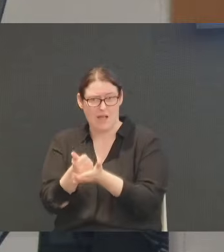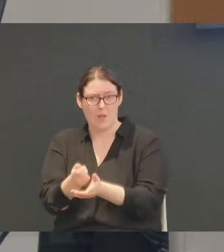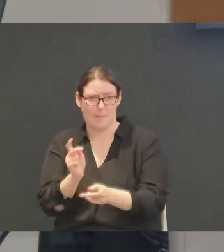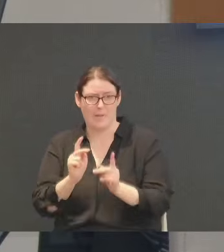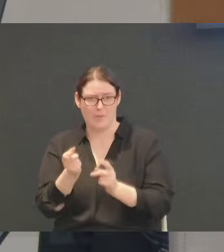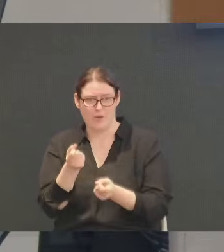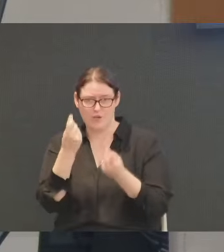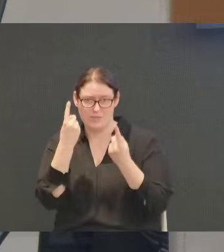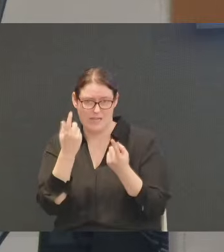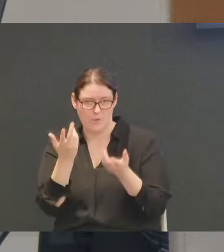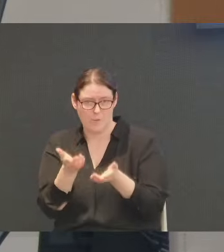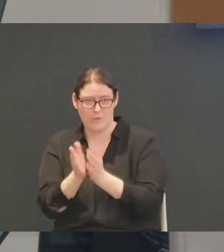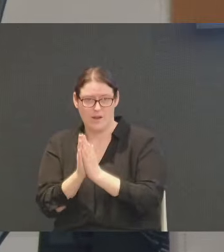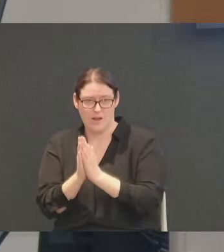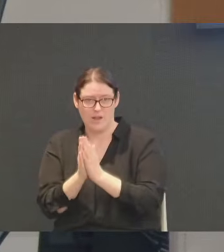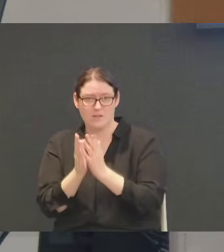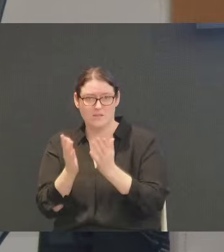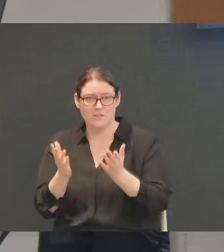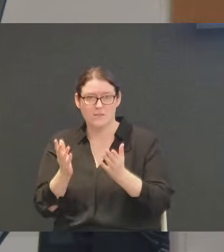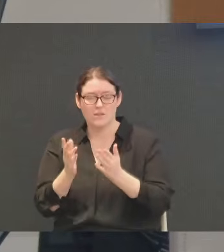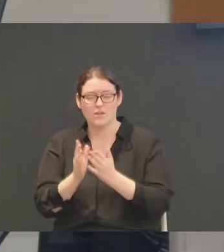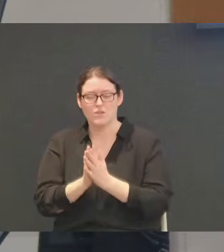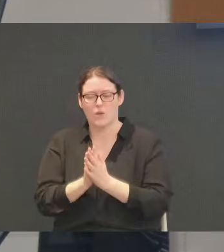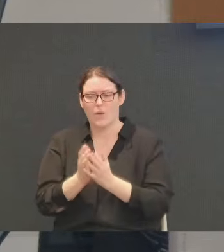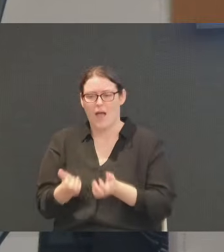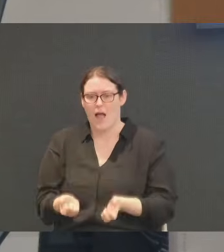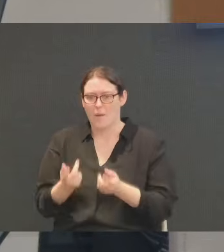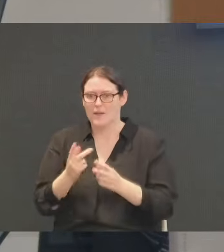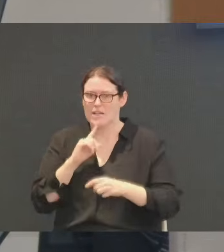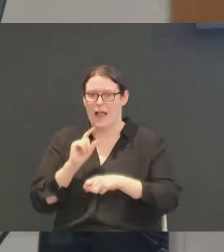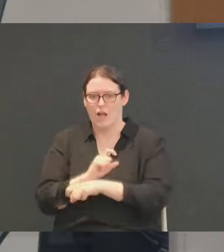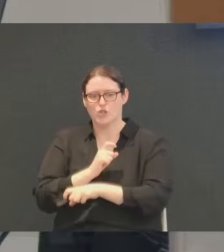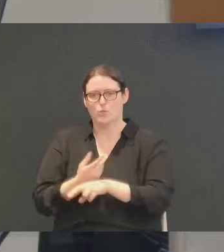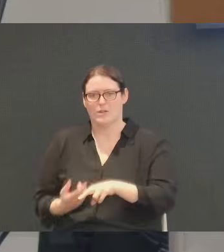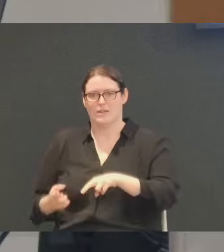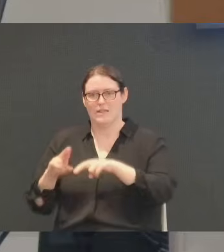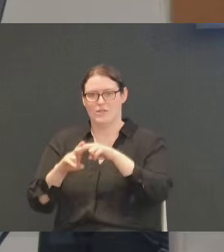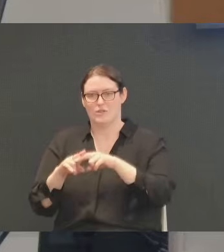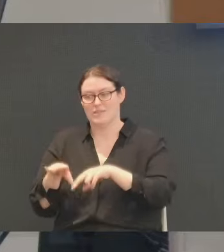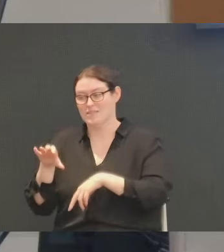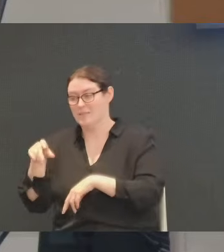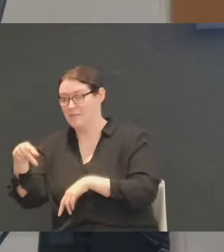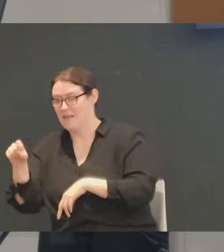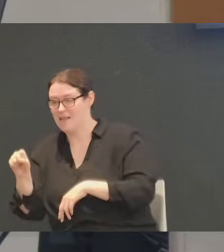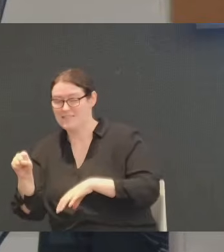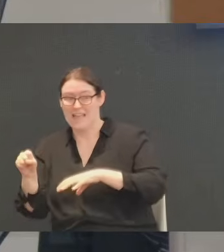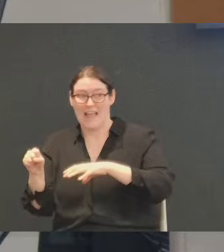what would be the what would be the increase if they went with CPS and us. I don't know what their